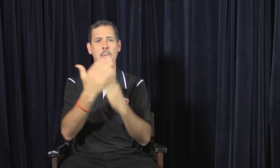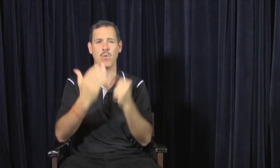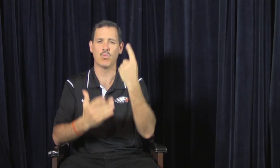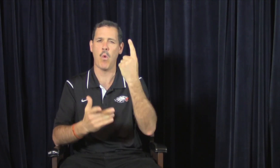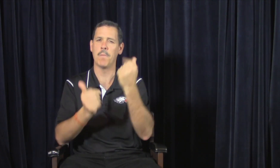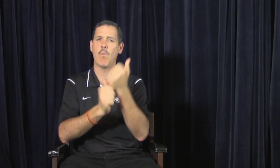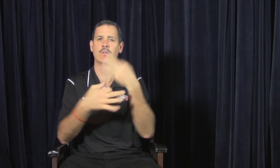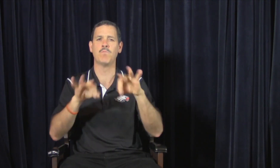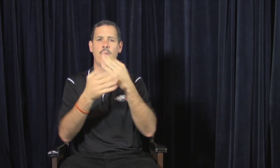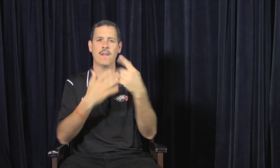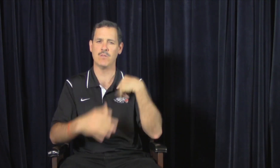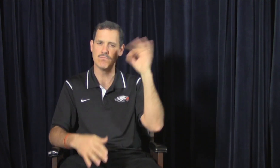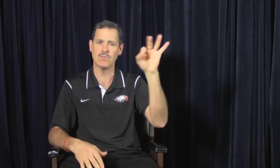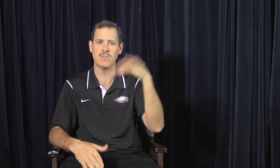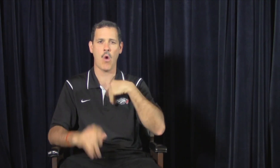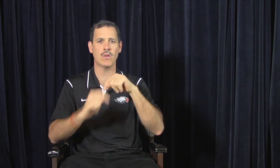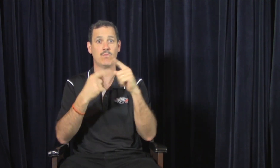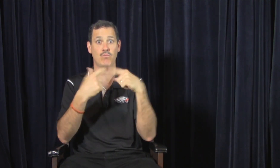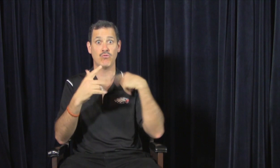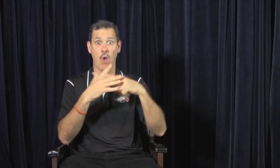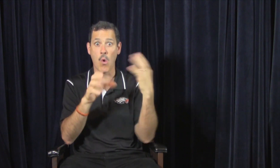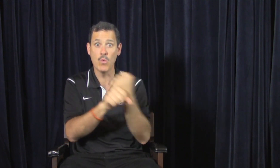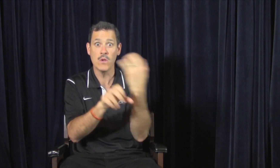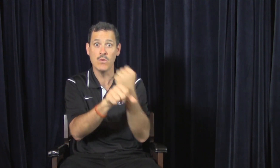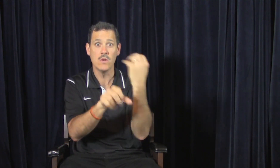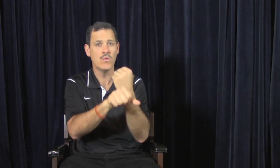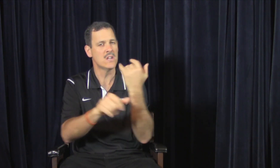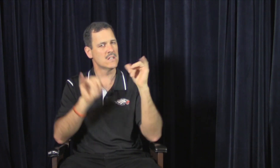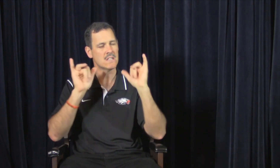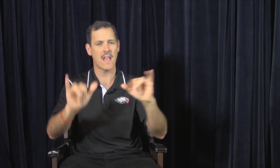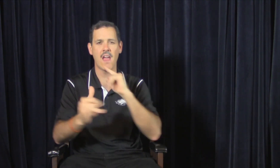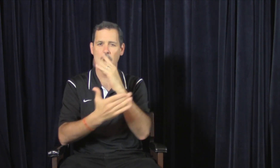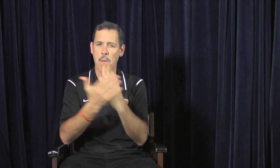STAYING HUMBLE WAS VERY IMPORTANT. WITH EVERY WIN WE HAD TO REMEMBER TO STAY HUMBLE.